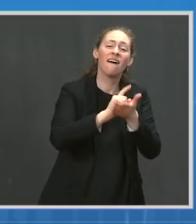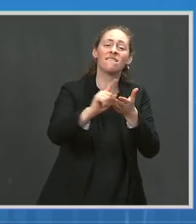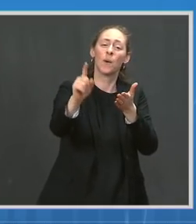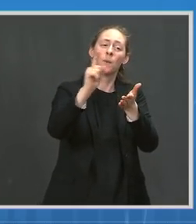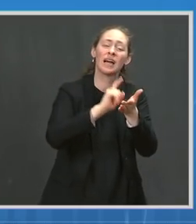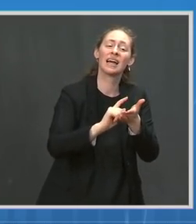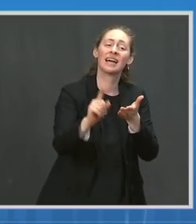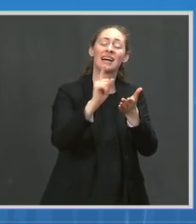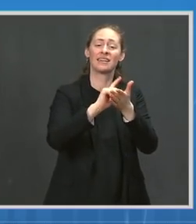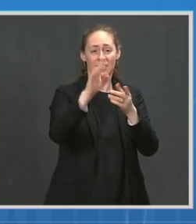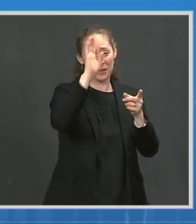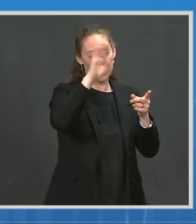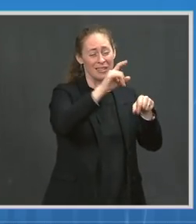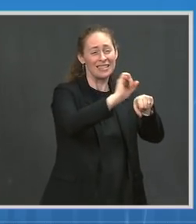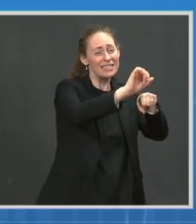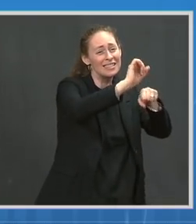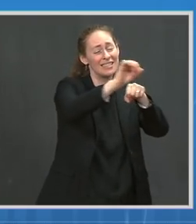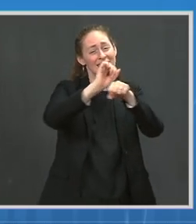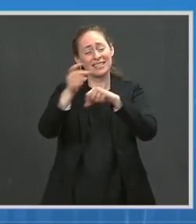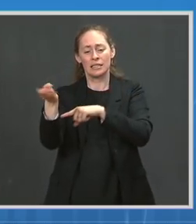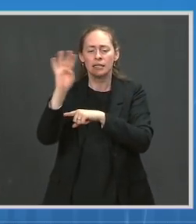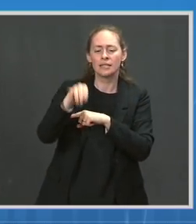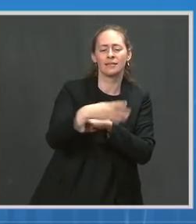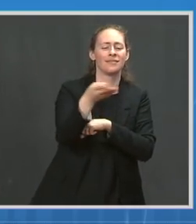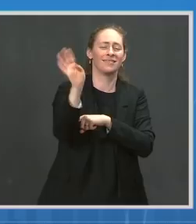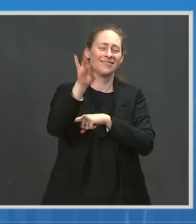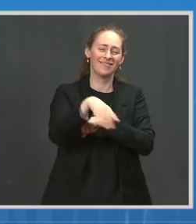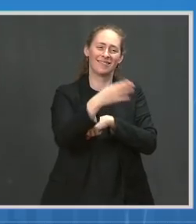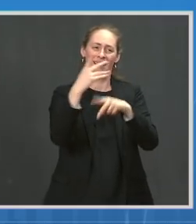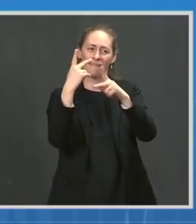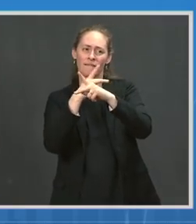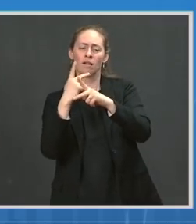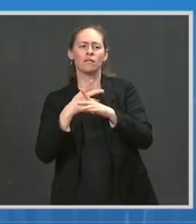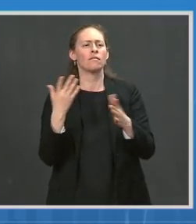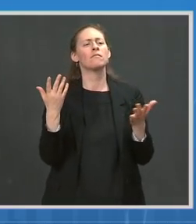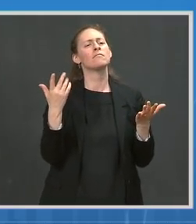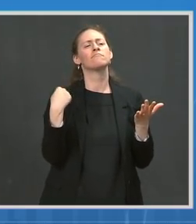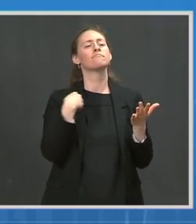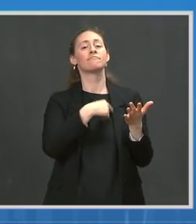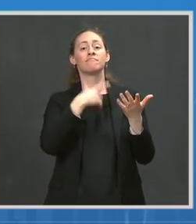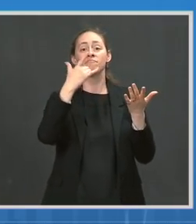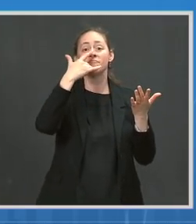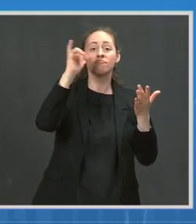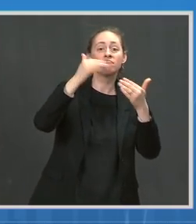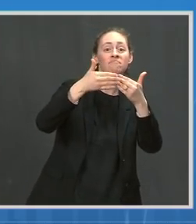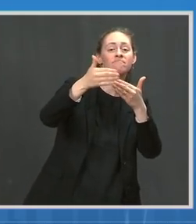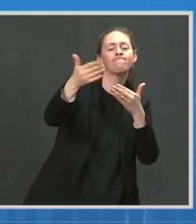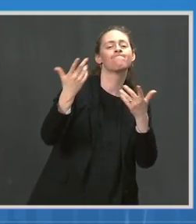around the clock. So I'm not going to predict what that's going to look like in the future. I'm not sure I would have predicted